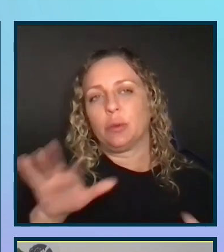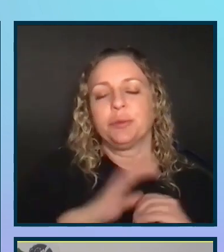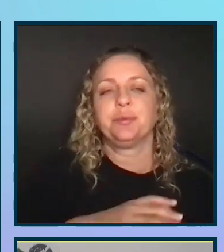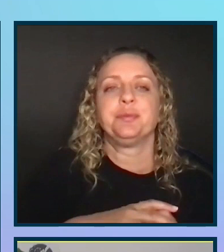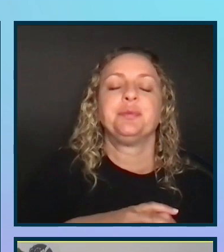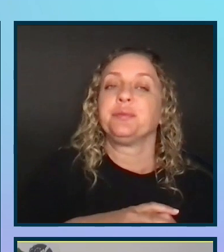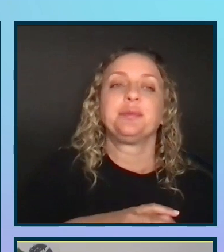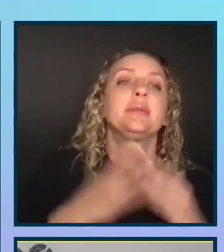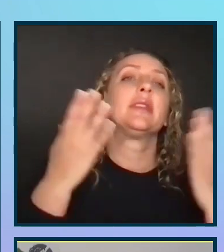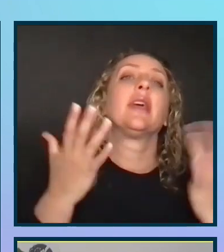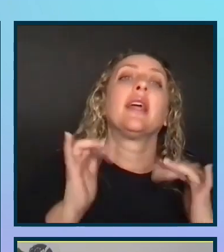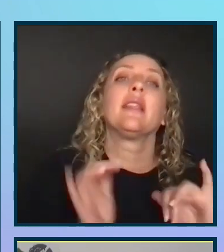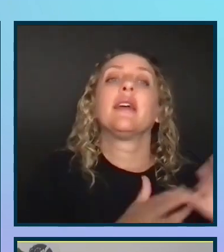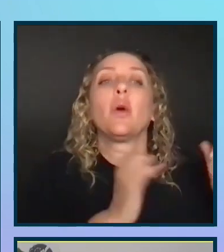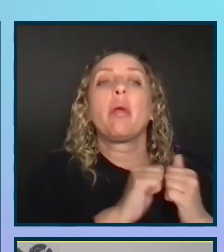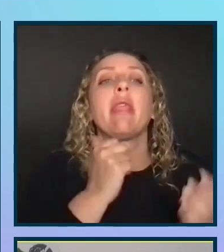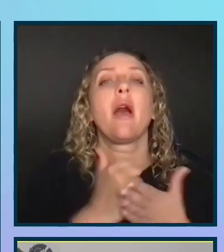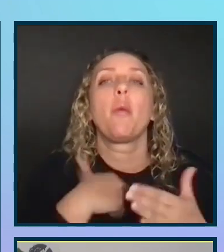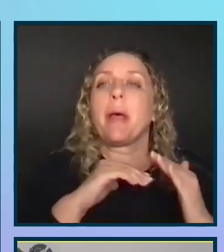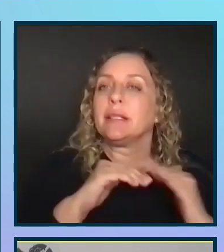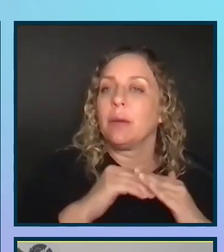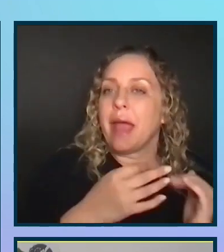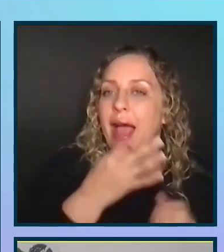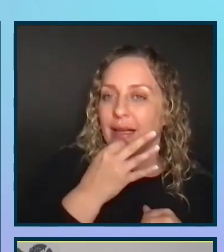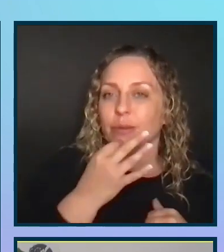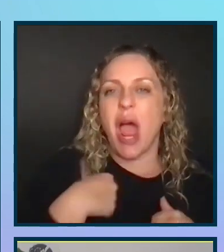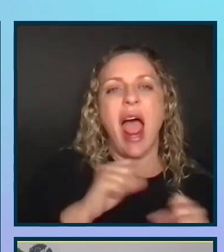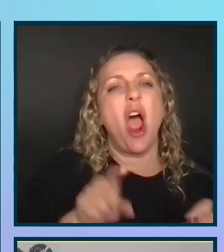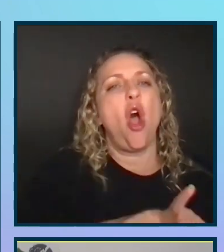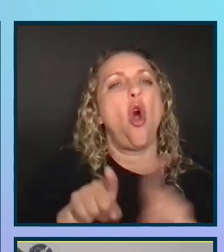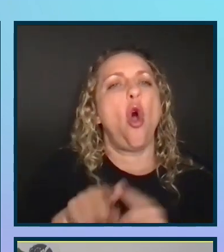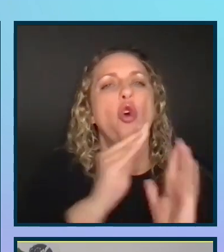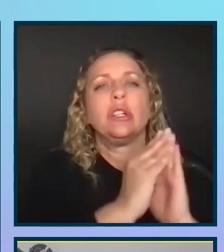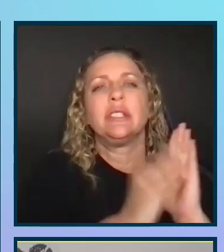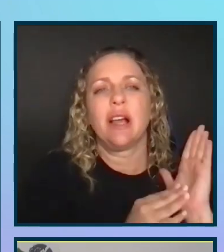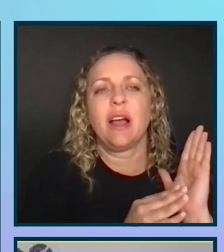With the help of my accessibility experts, I can also document ARIA landmarks.